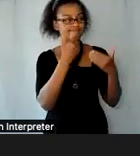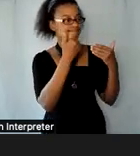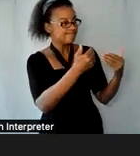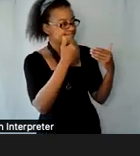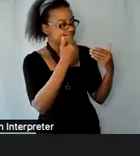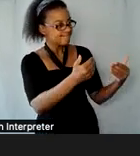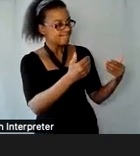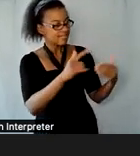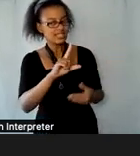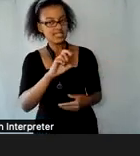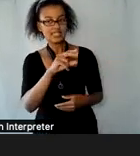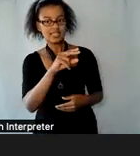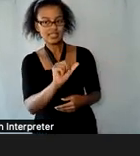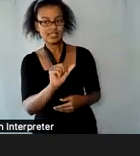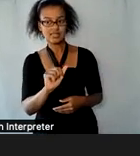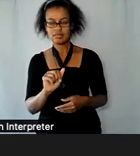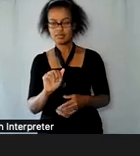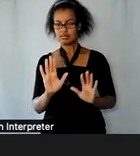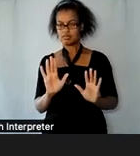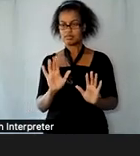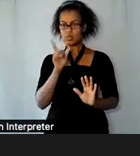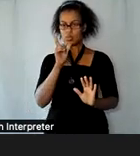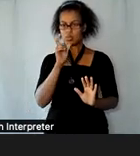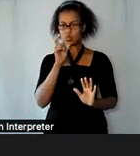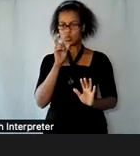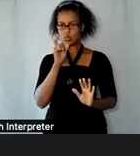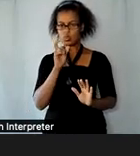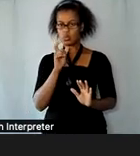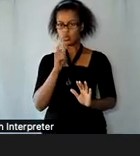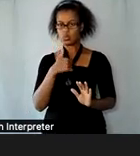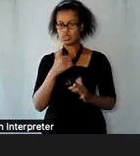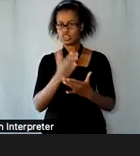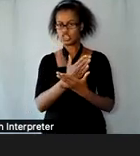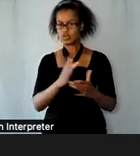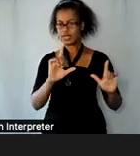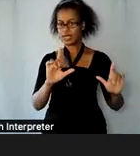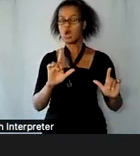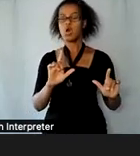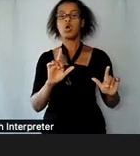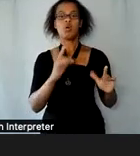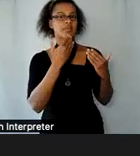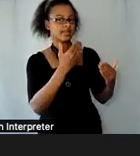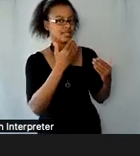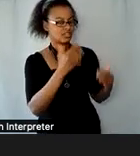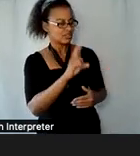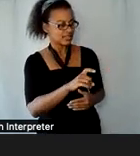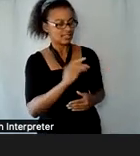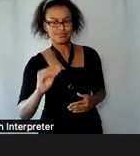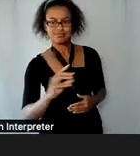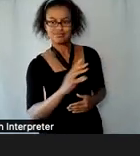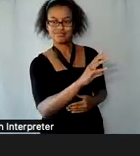just confirming am I sharing my screen or can we flip over? There we go. Wonderful. Hi, everyone.